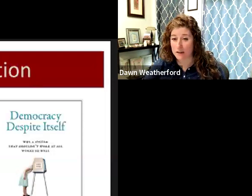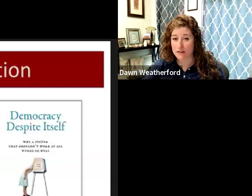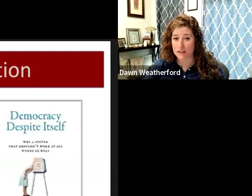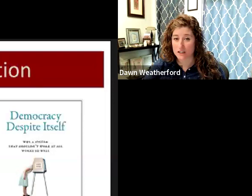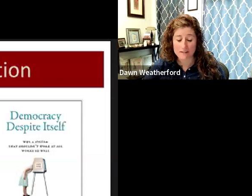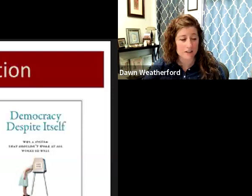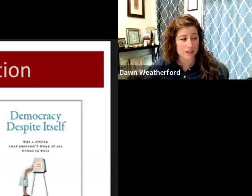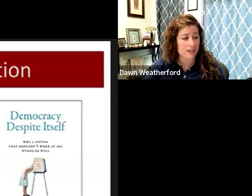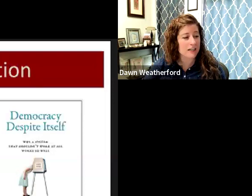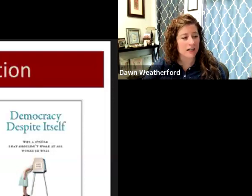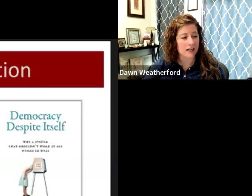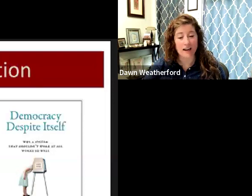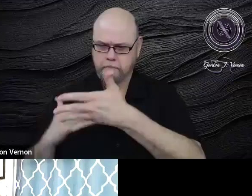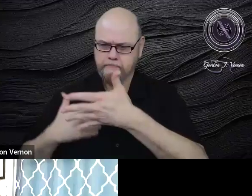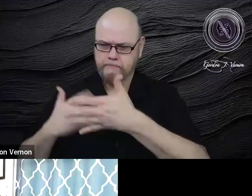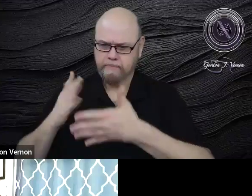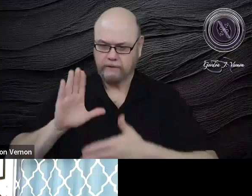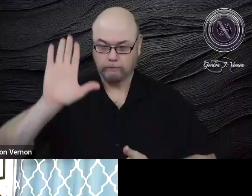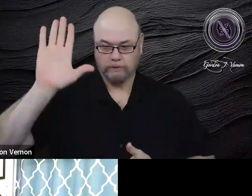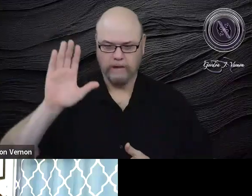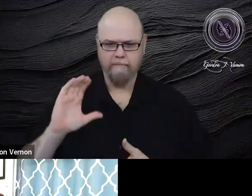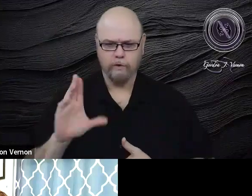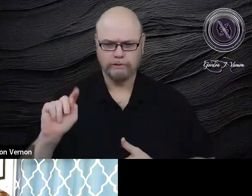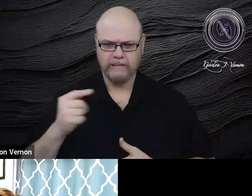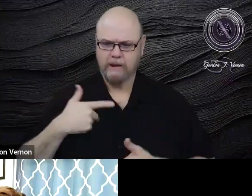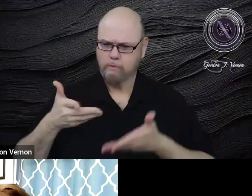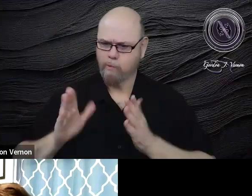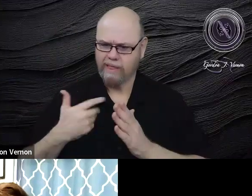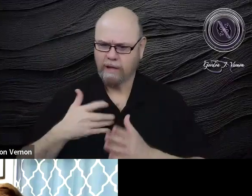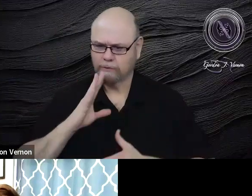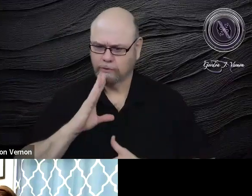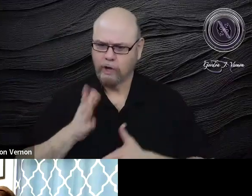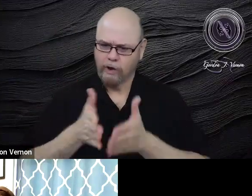and personality dimensions neuroticism and extraversion.